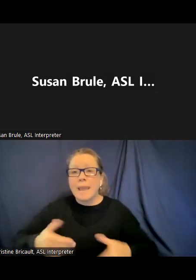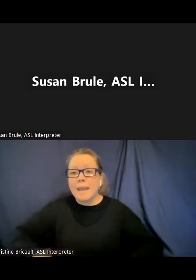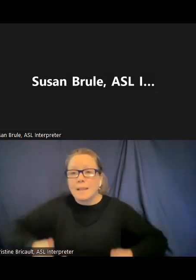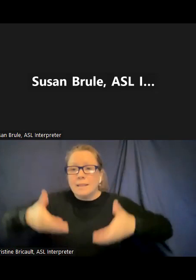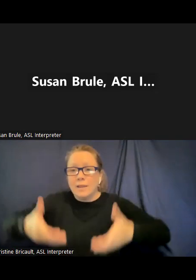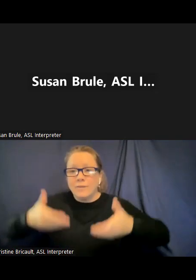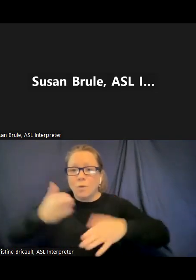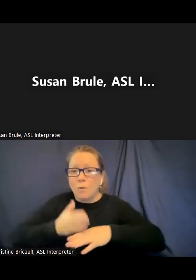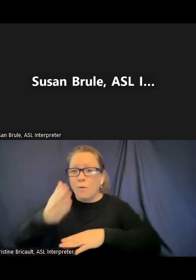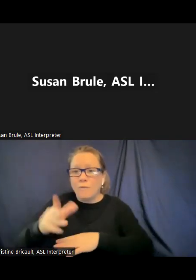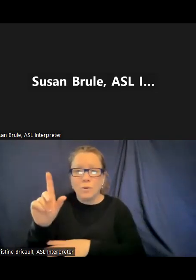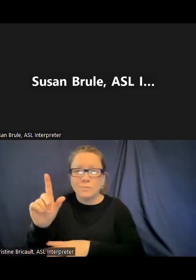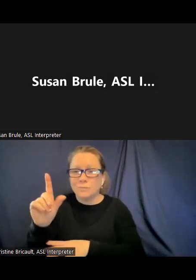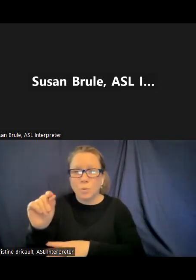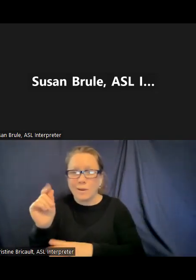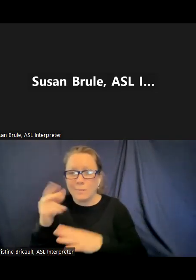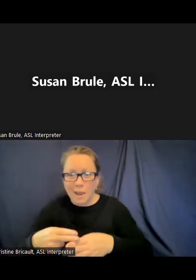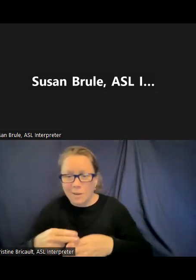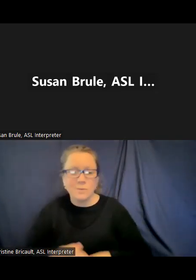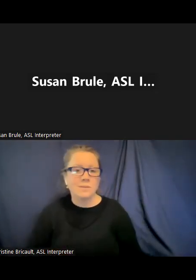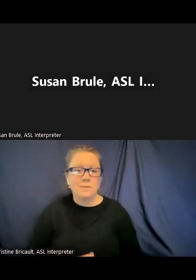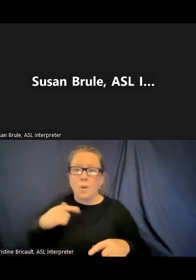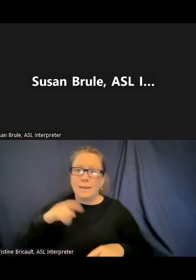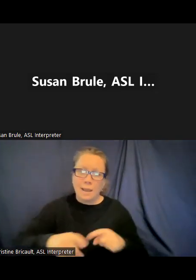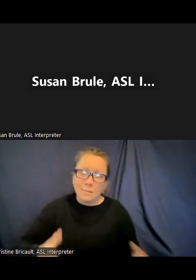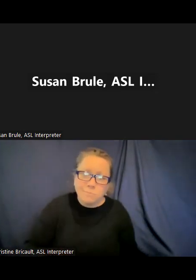So, someone maybe can't lift more than ten pounds.